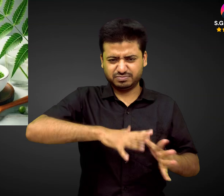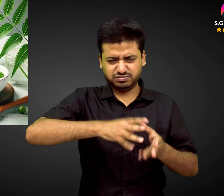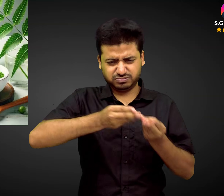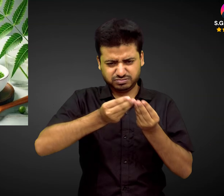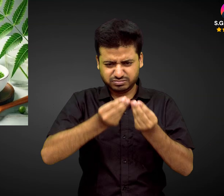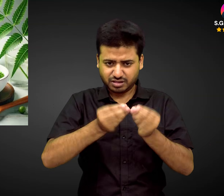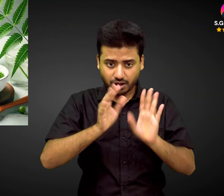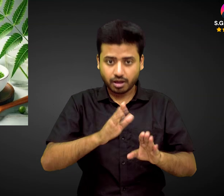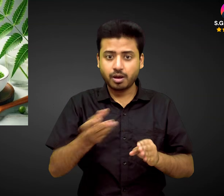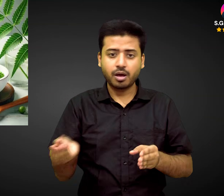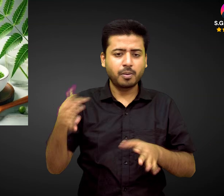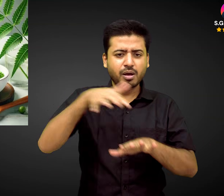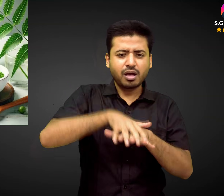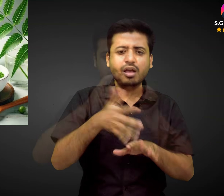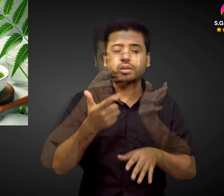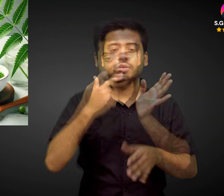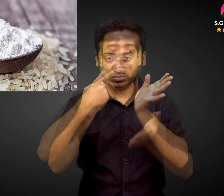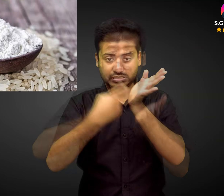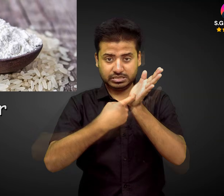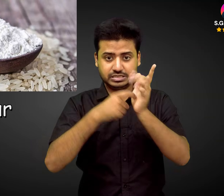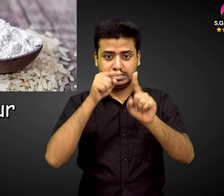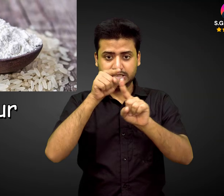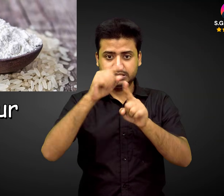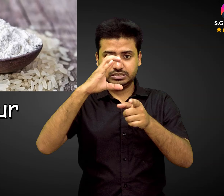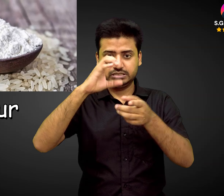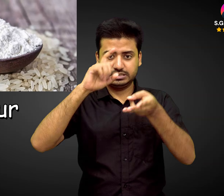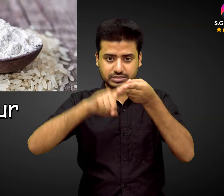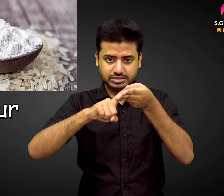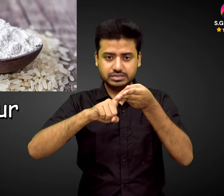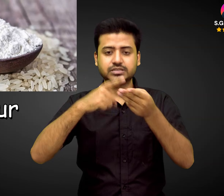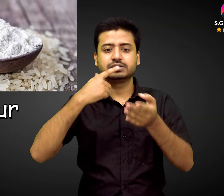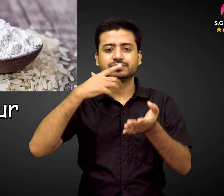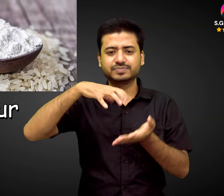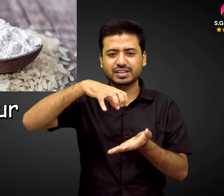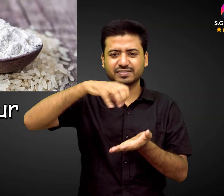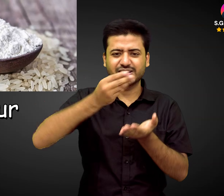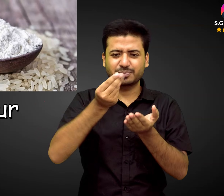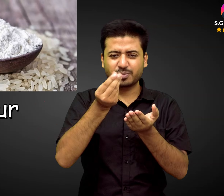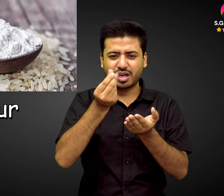it acts as a very mild physical exfoliant. Unlike harsh walnut scrubs that can cause